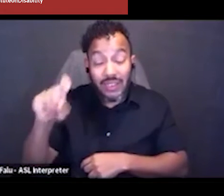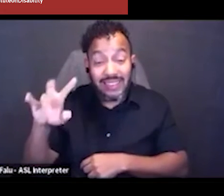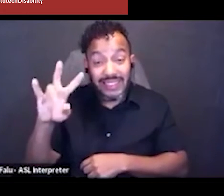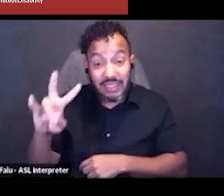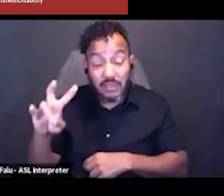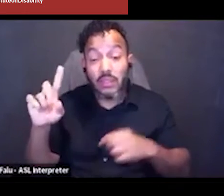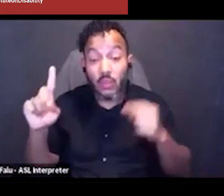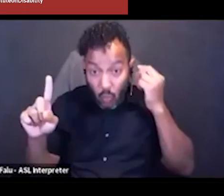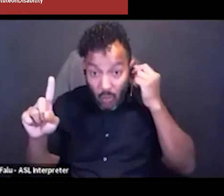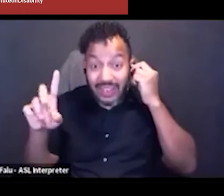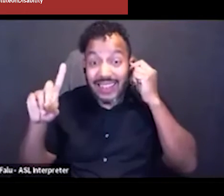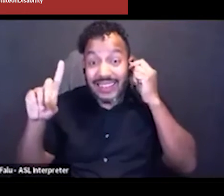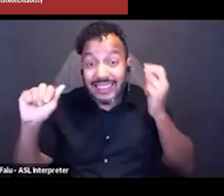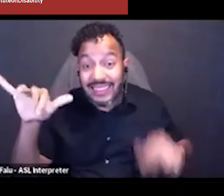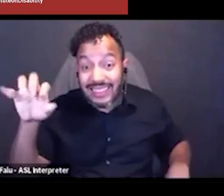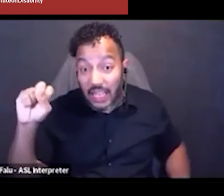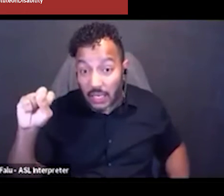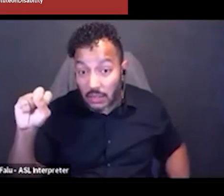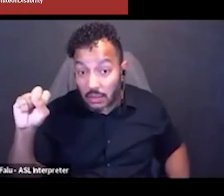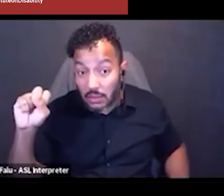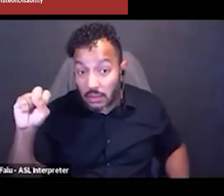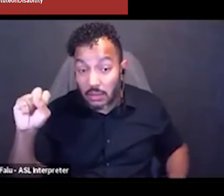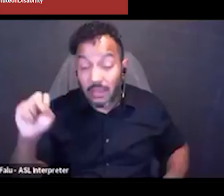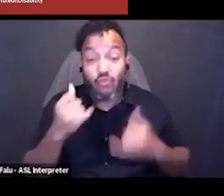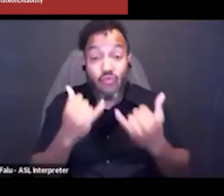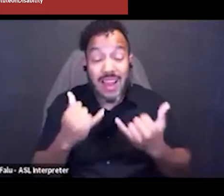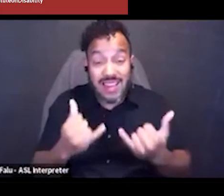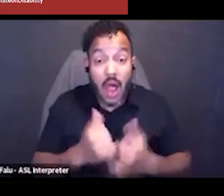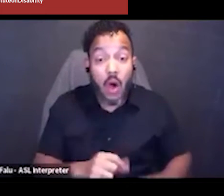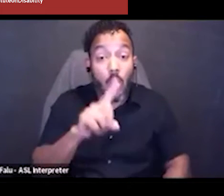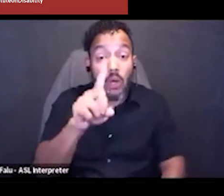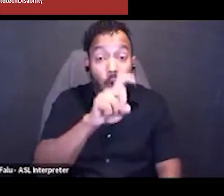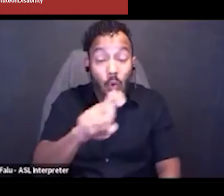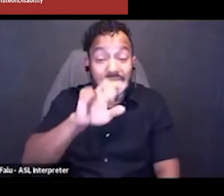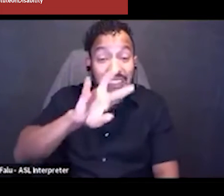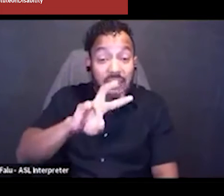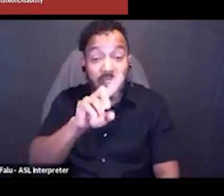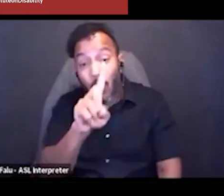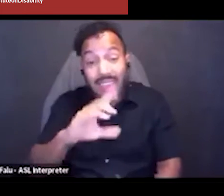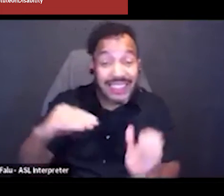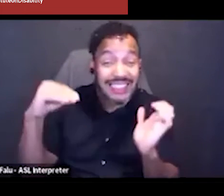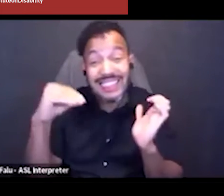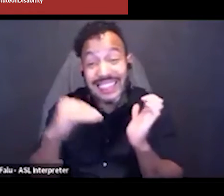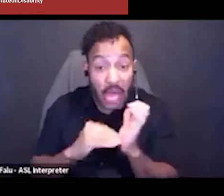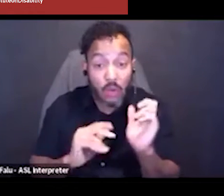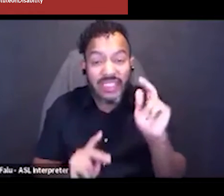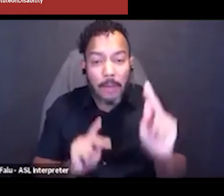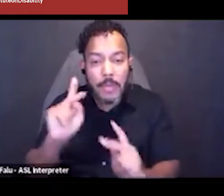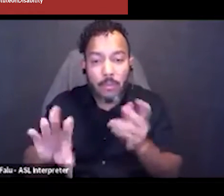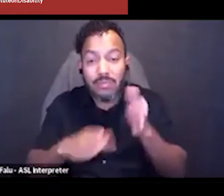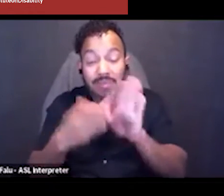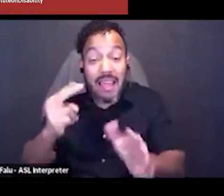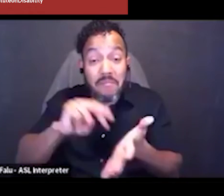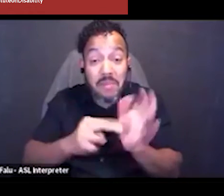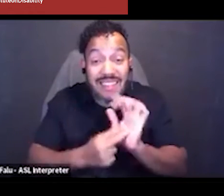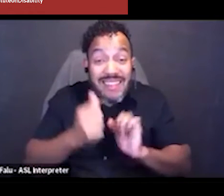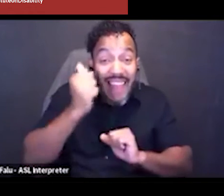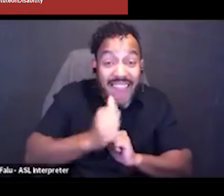That's a thousand people a day for 171 days in a row.